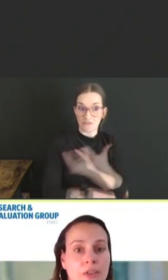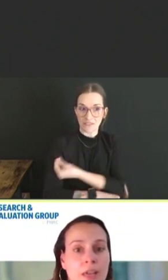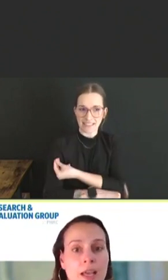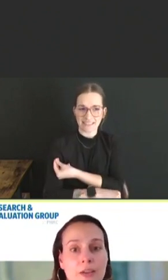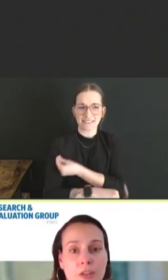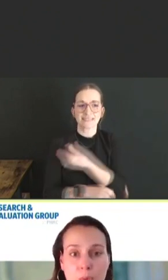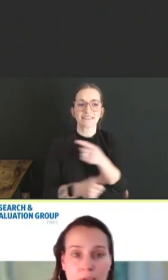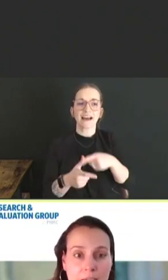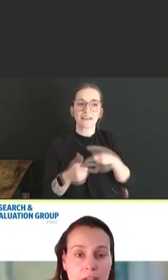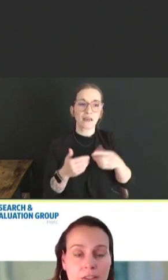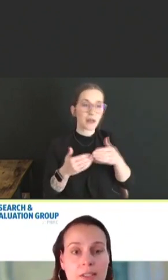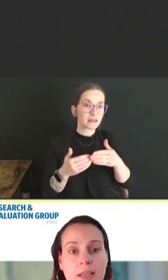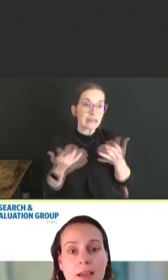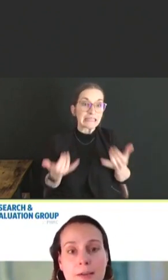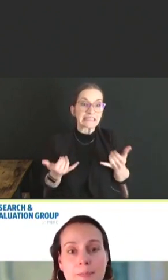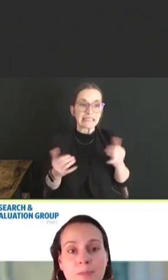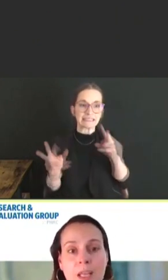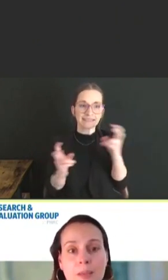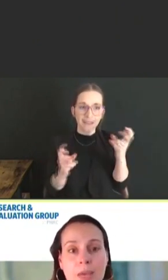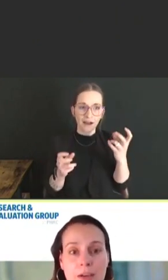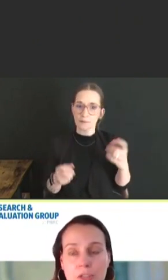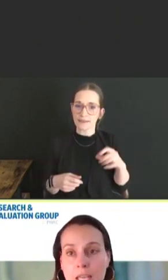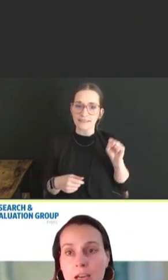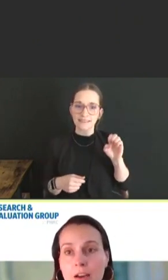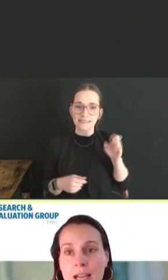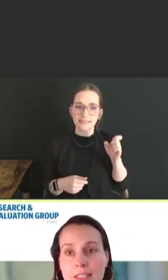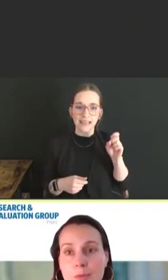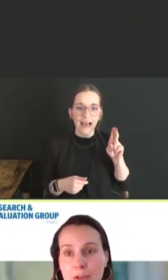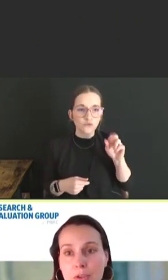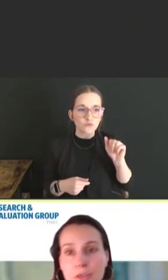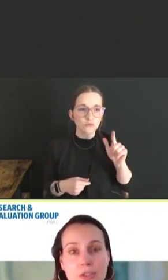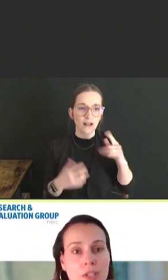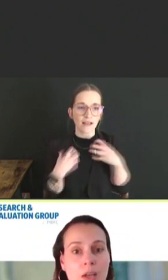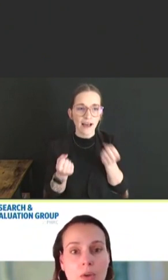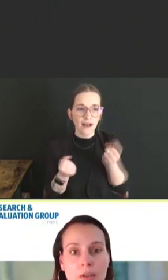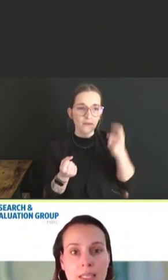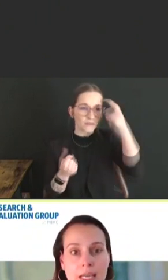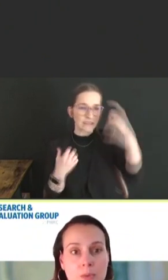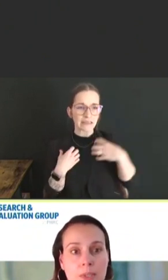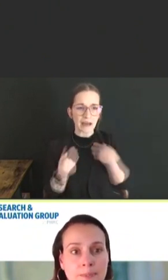healthcare providers, barriers to care, and tobacco use. We'll go to the next one.